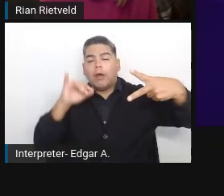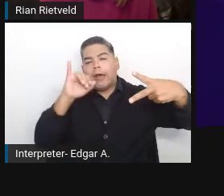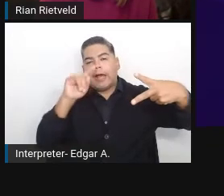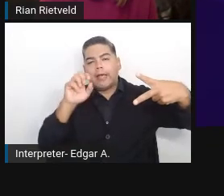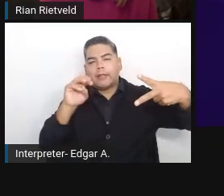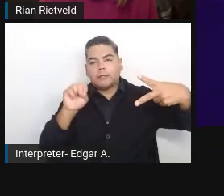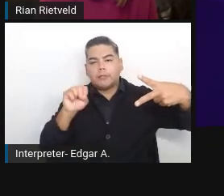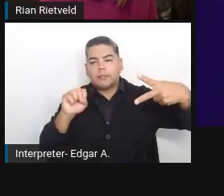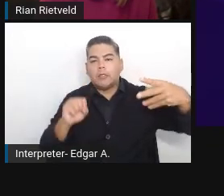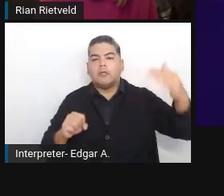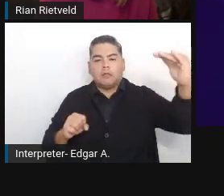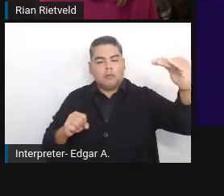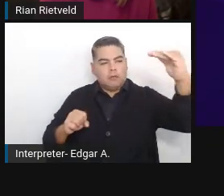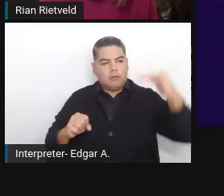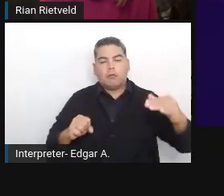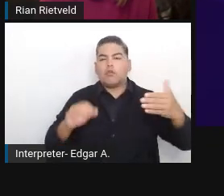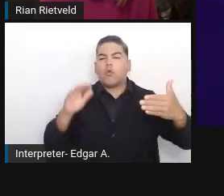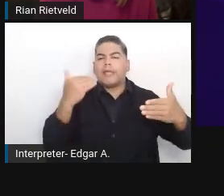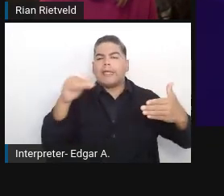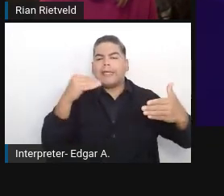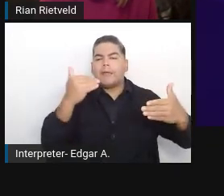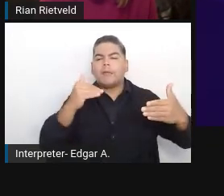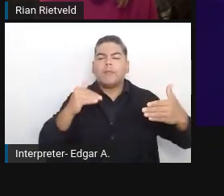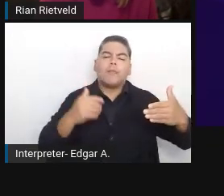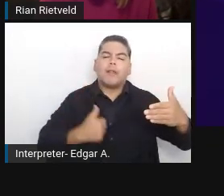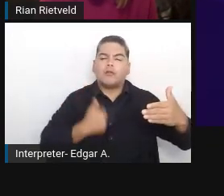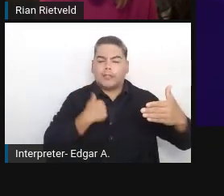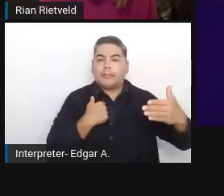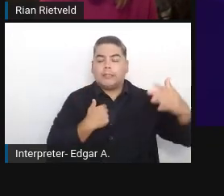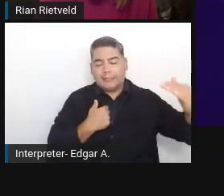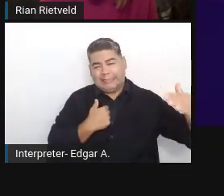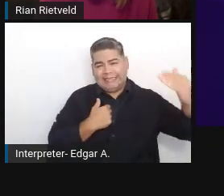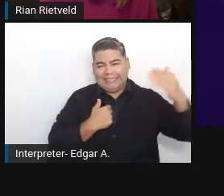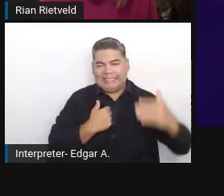please enter a valid email address, Your name (Required) required,